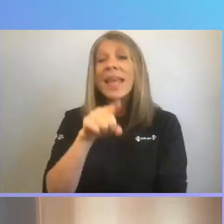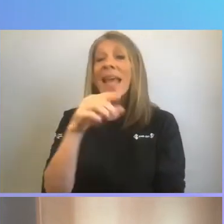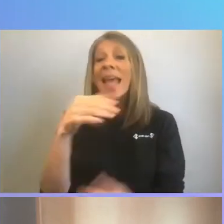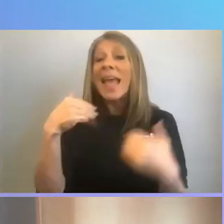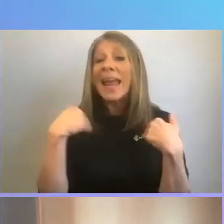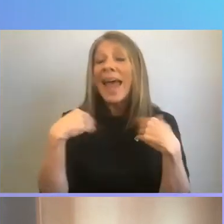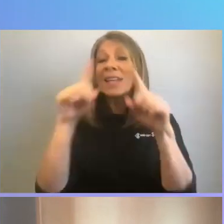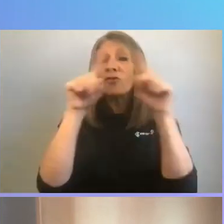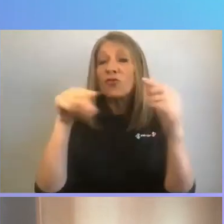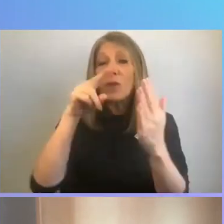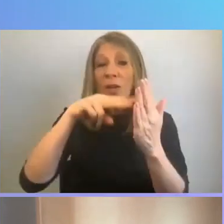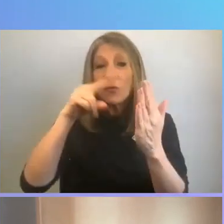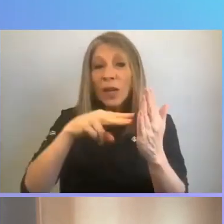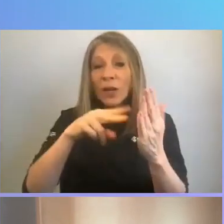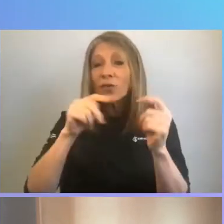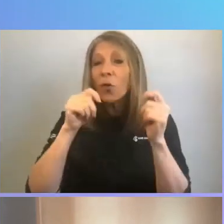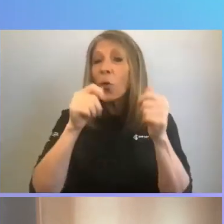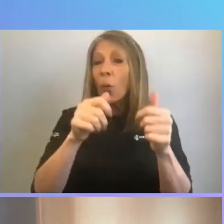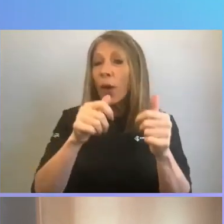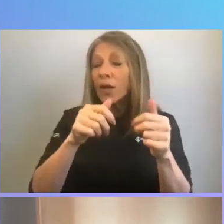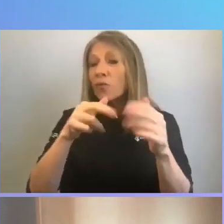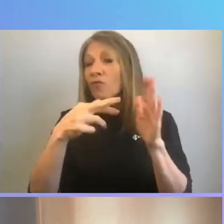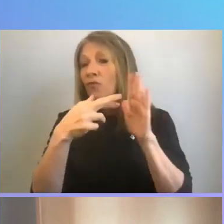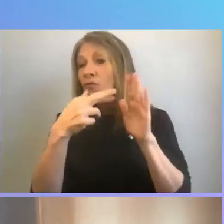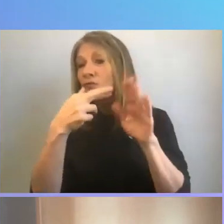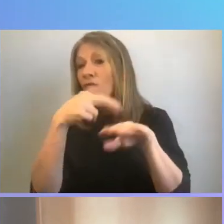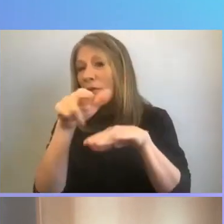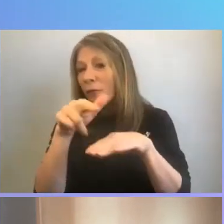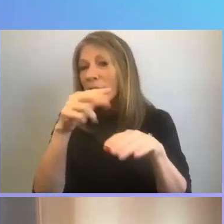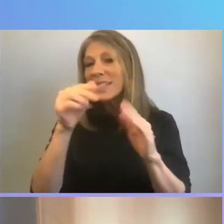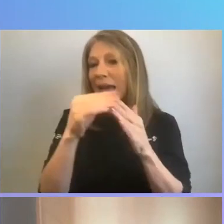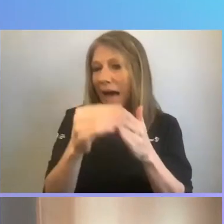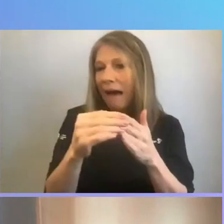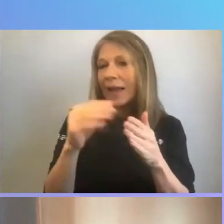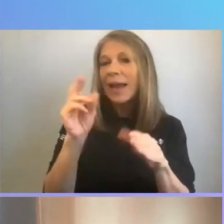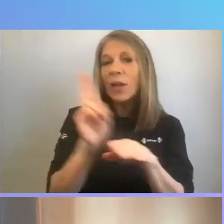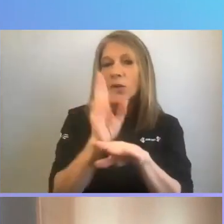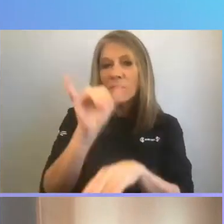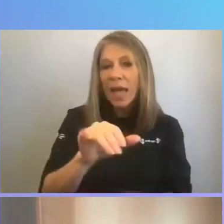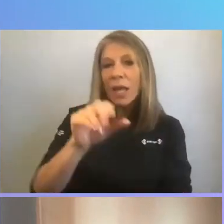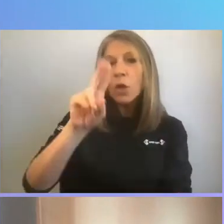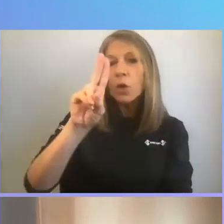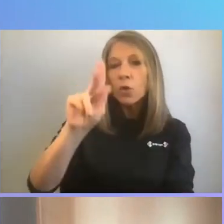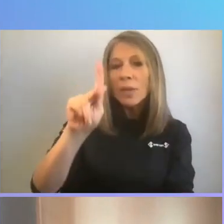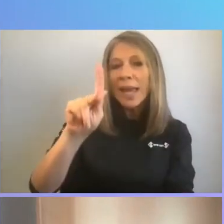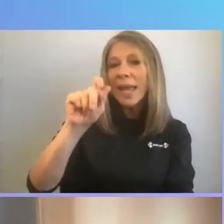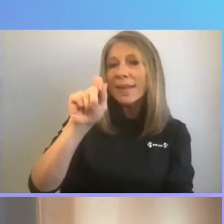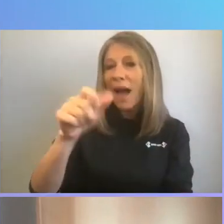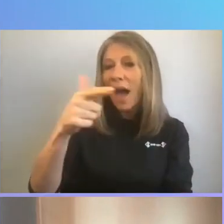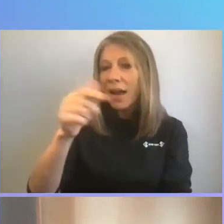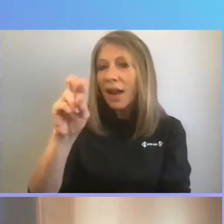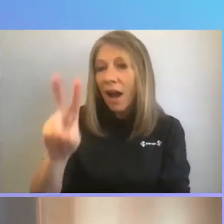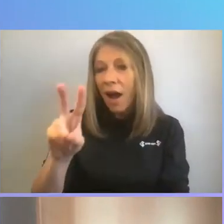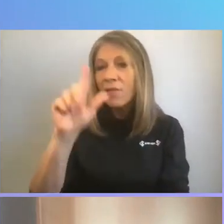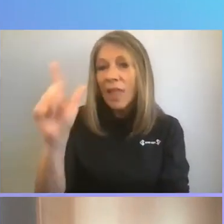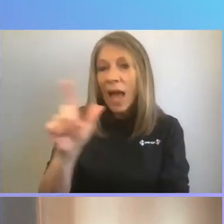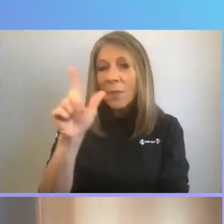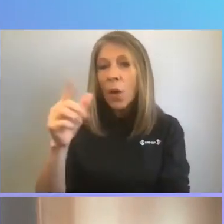reference guides. I use that all the time. Uh, UK gov component library. We actually have uh, UK websites as part of Cygnet